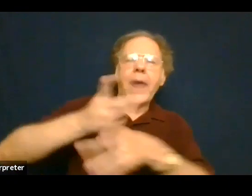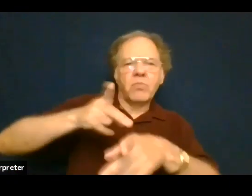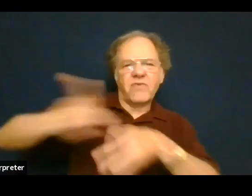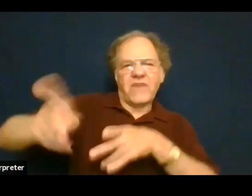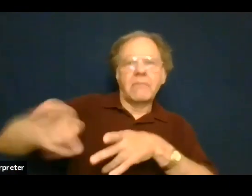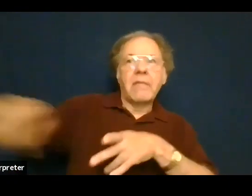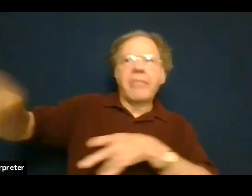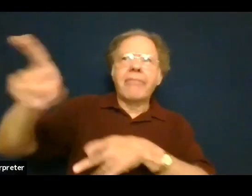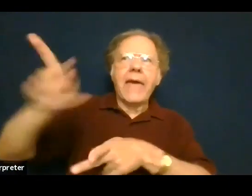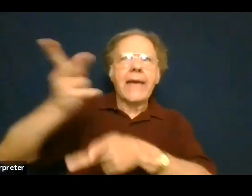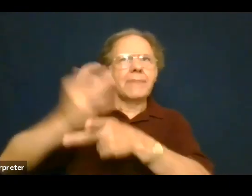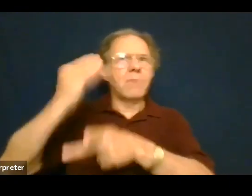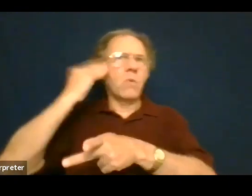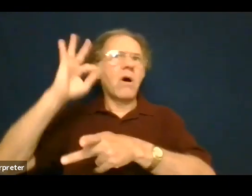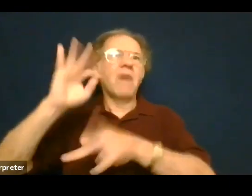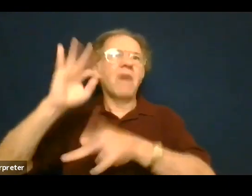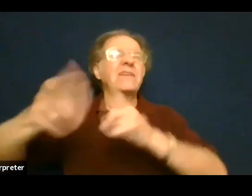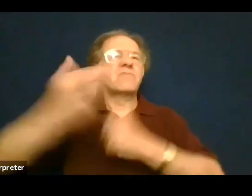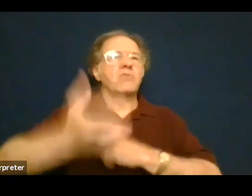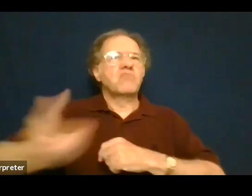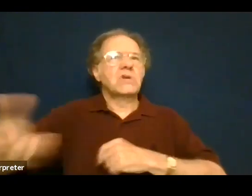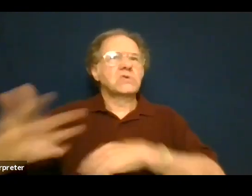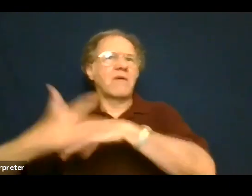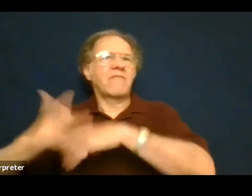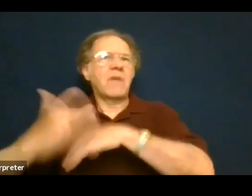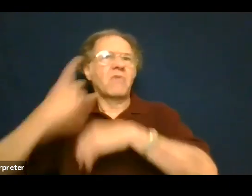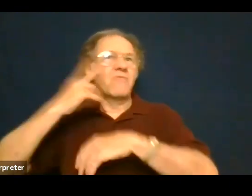available to patients with inherited retinal diseases,